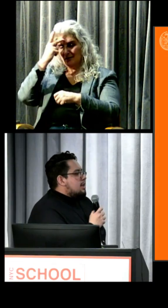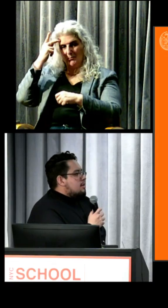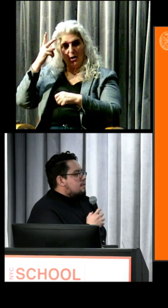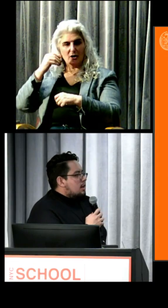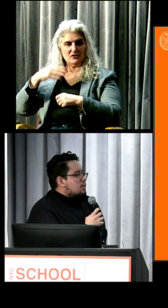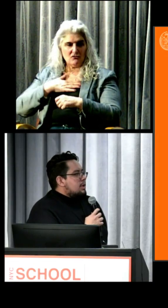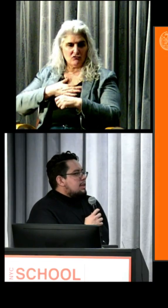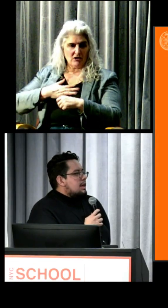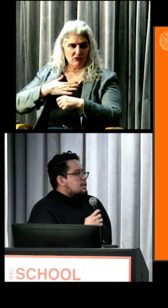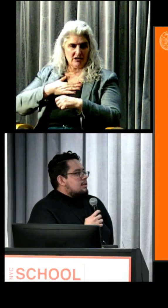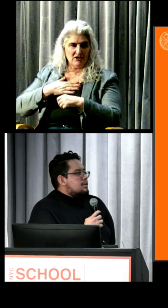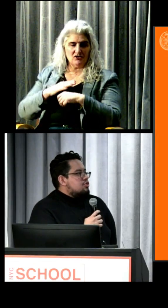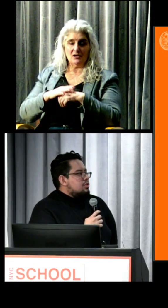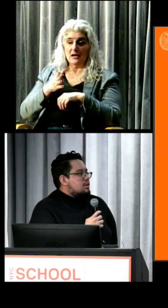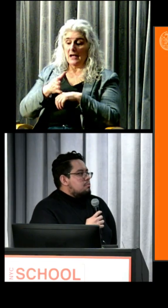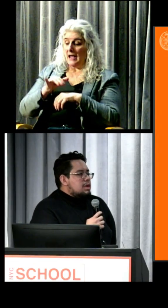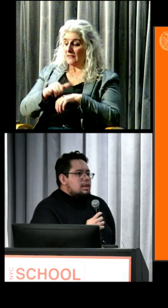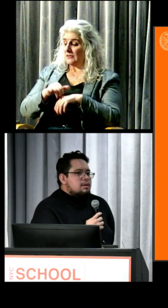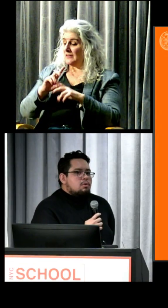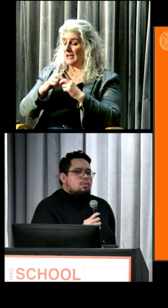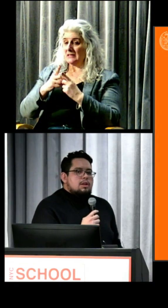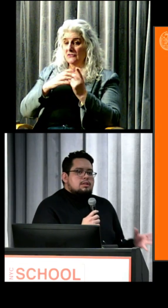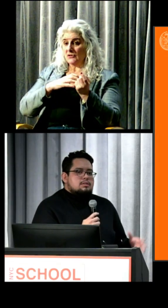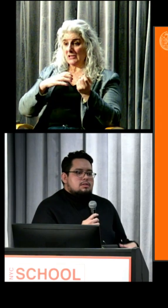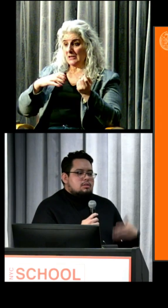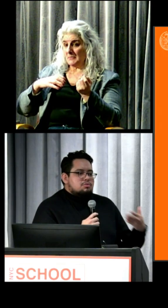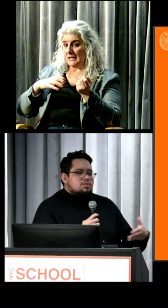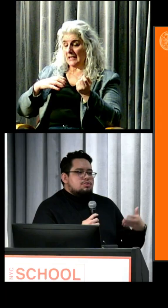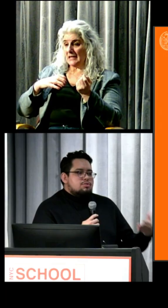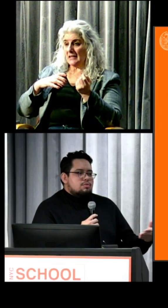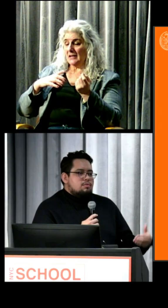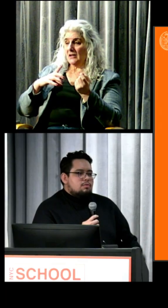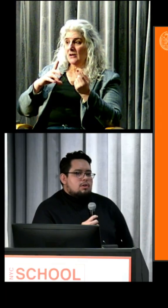Anybody have other things they want to make sure to get out there, or do we want to open it up?